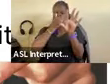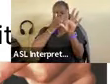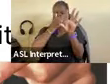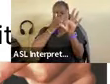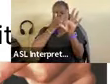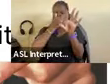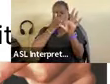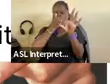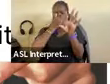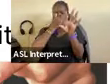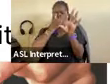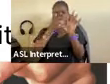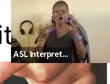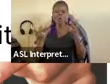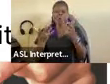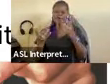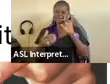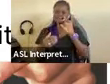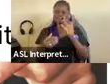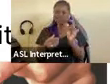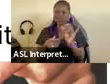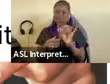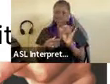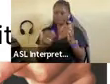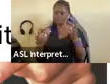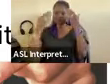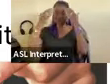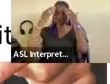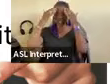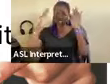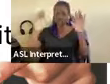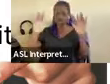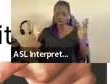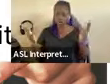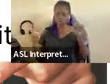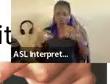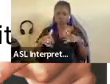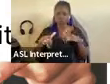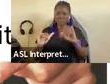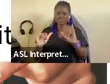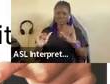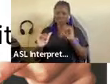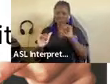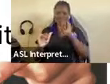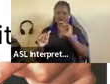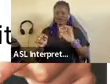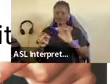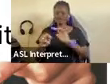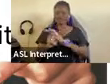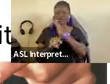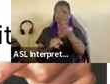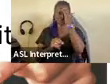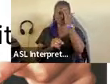going to look like in the coming year, and to some extent we still don't. There is relief money that is intended for